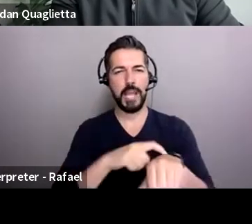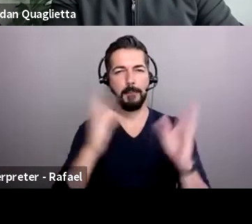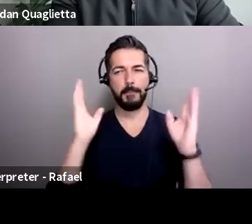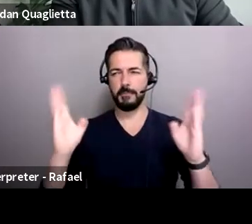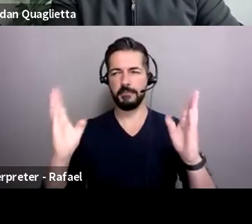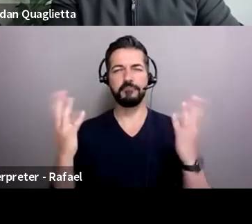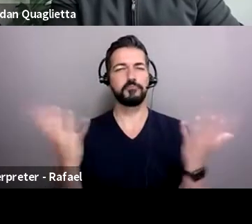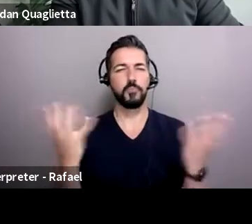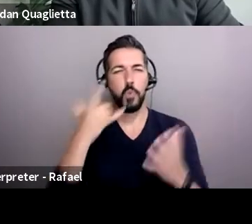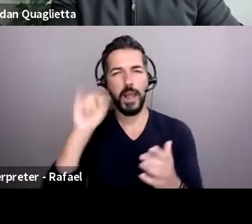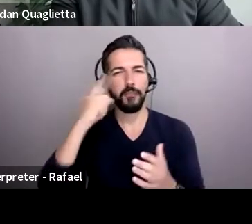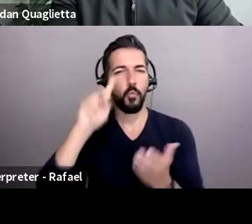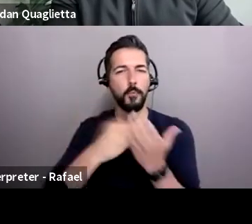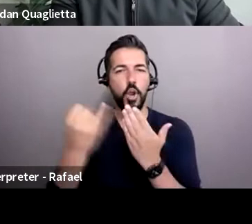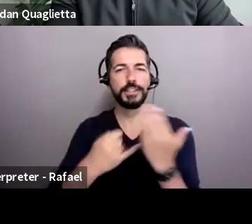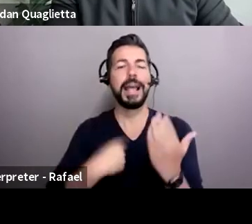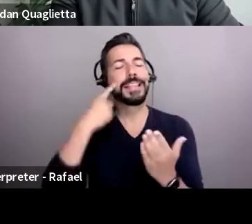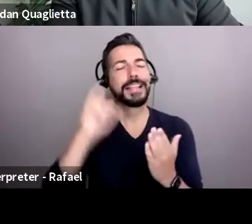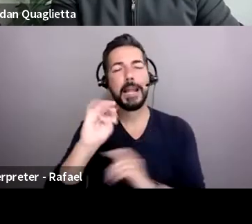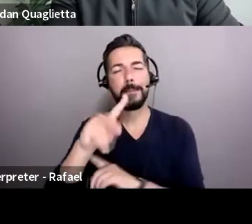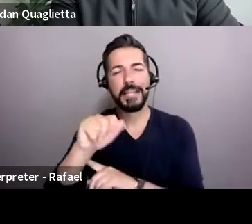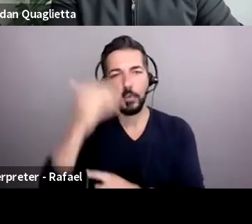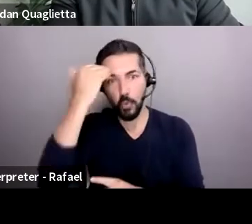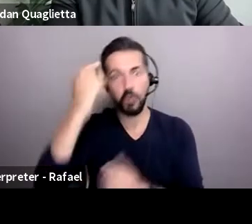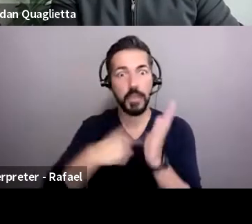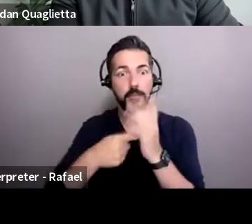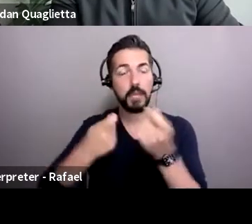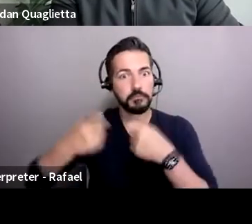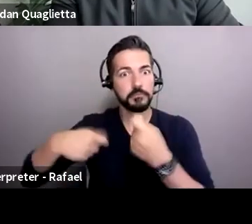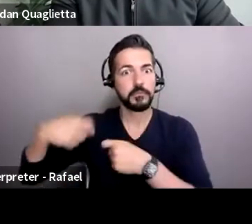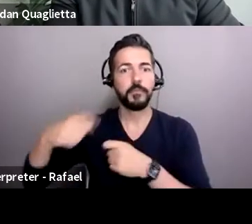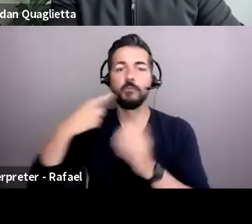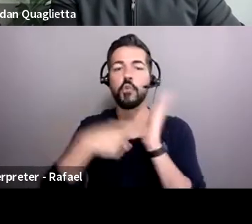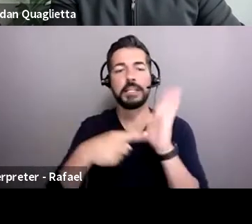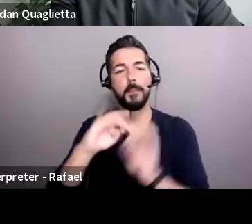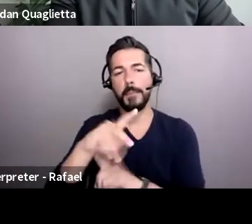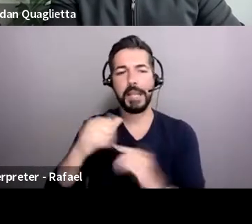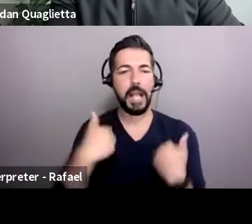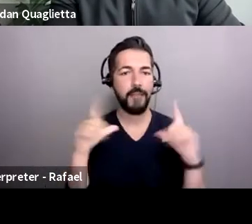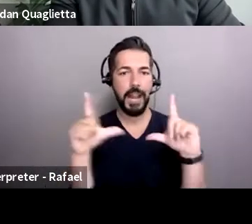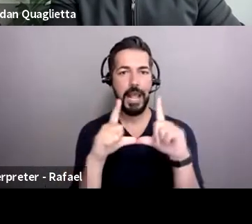I love thinking about the media space where they might have a licensed content that has a sunrise date.